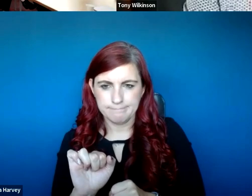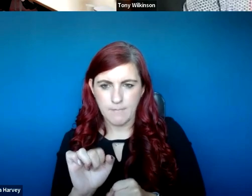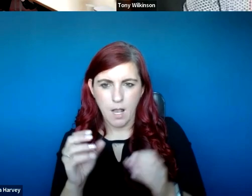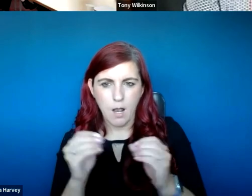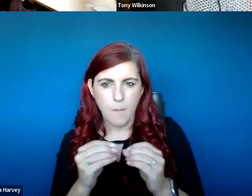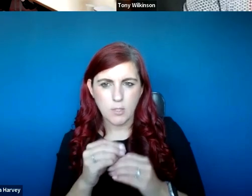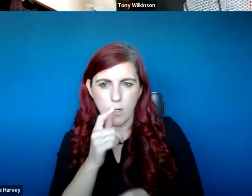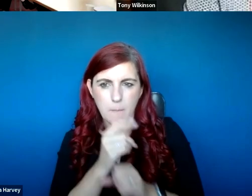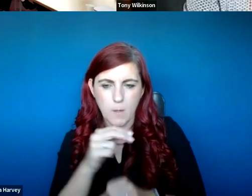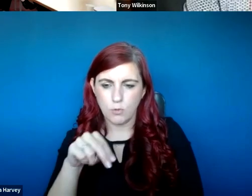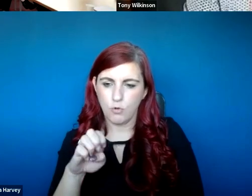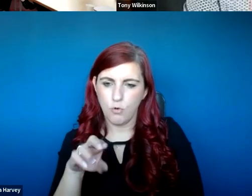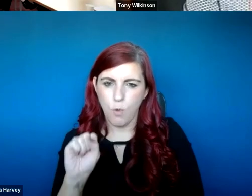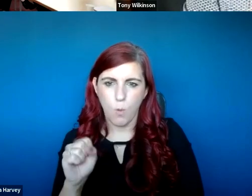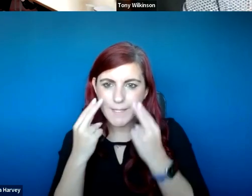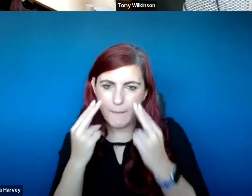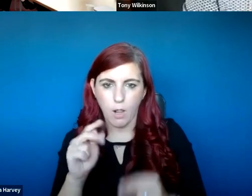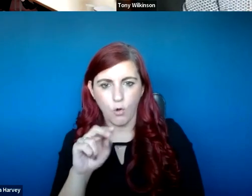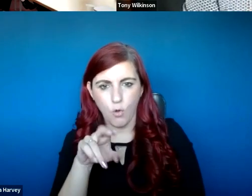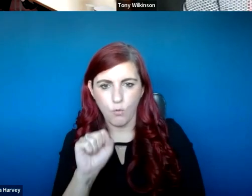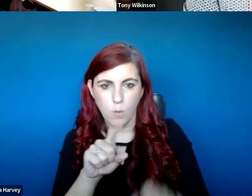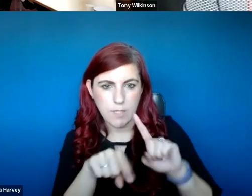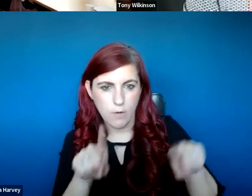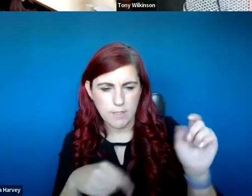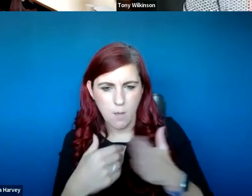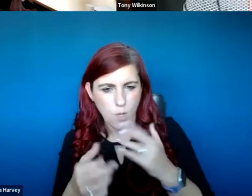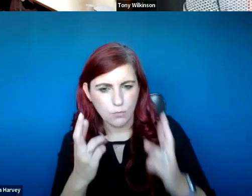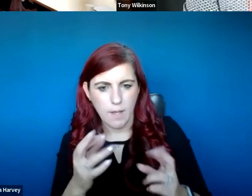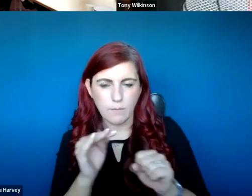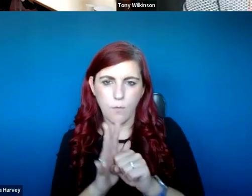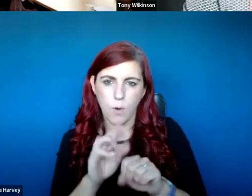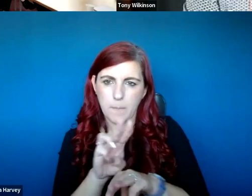neurodiversity and what's right, if you like, for people that might be in that